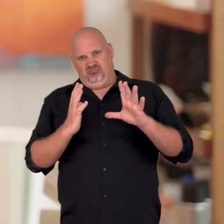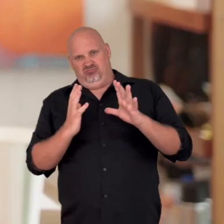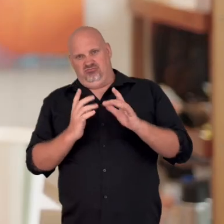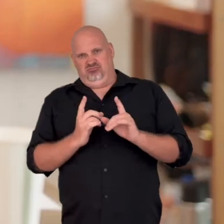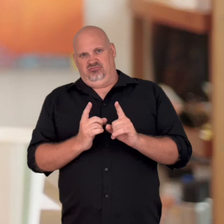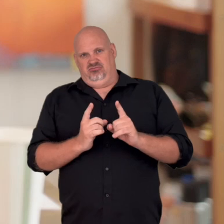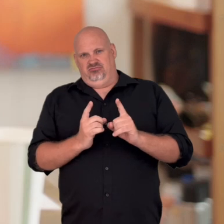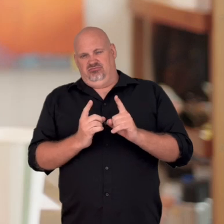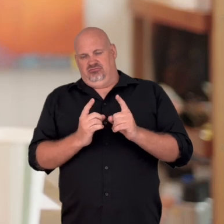and then we'll blend down